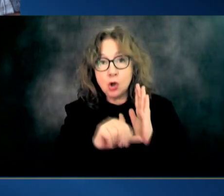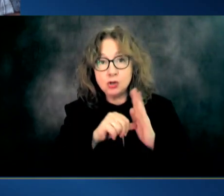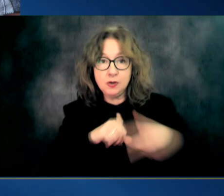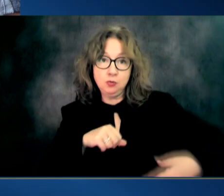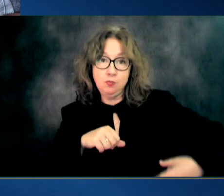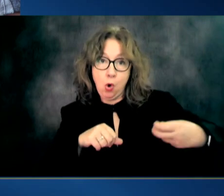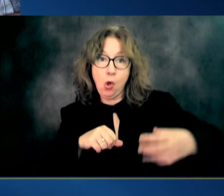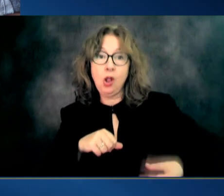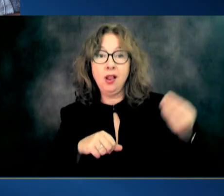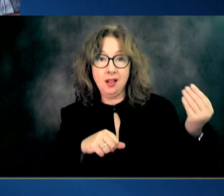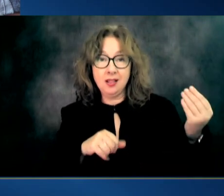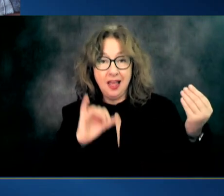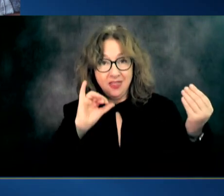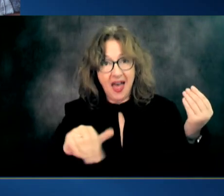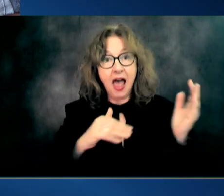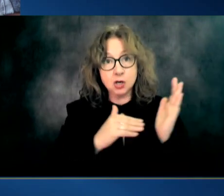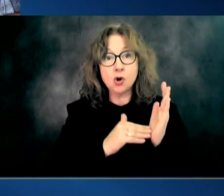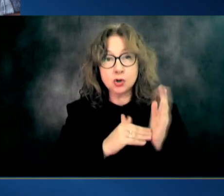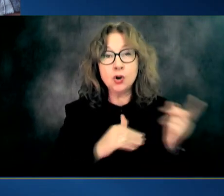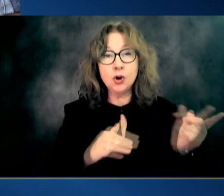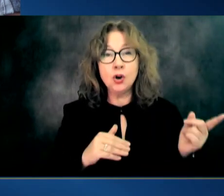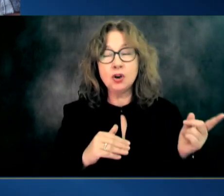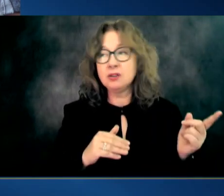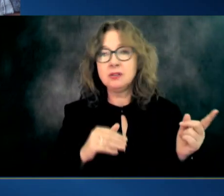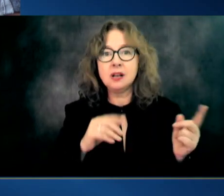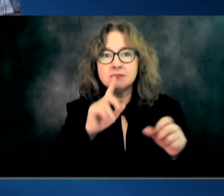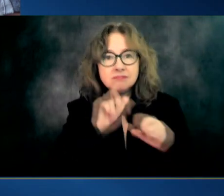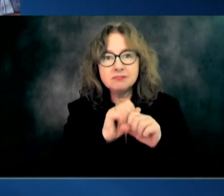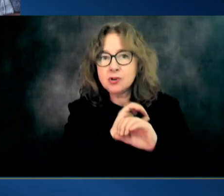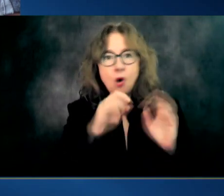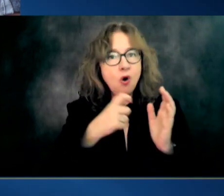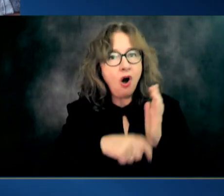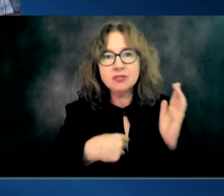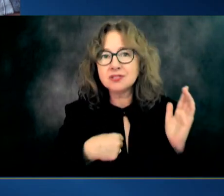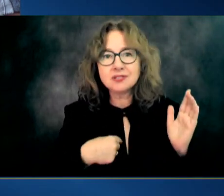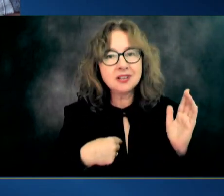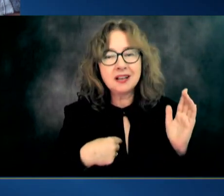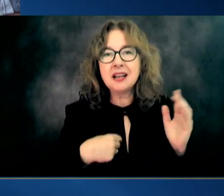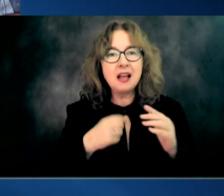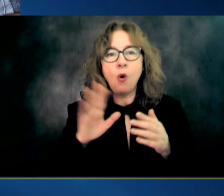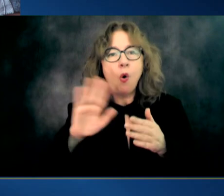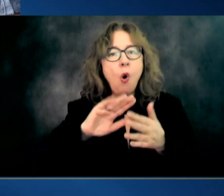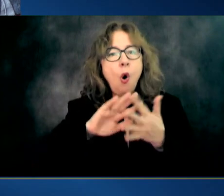performed the surgery actually did it for free and waived all of his fees so that I could --